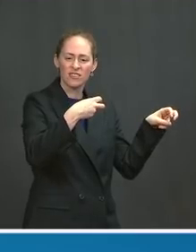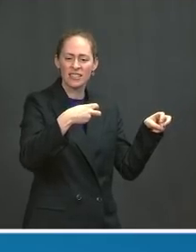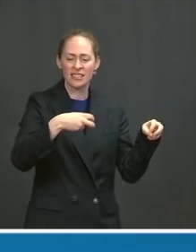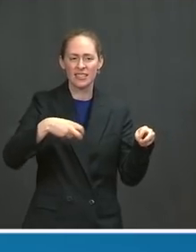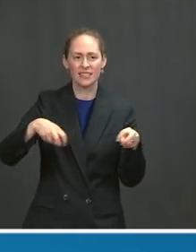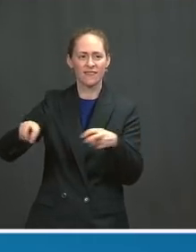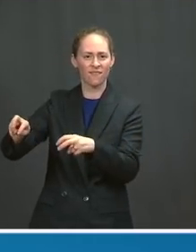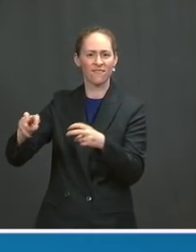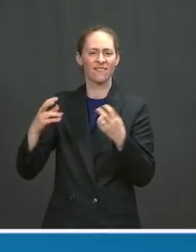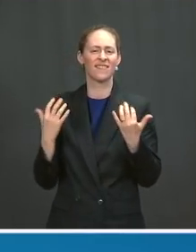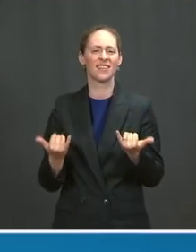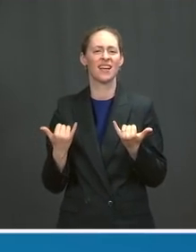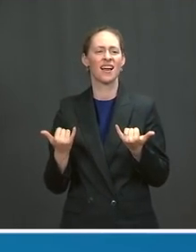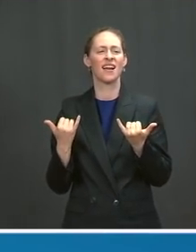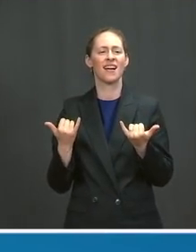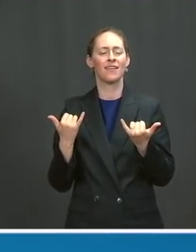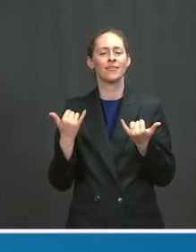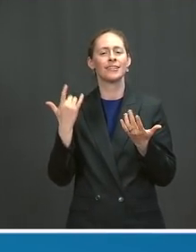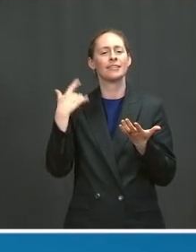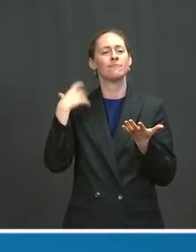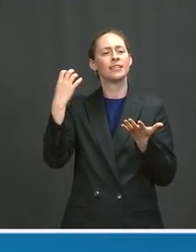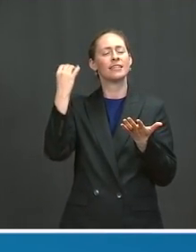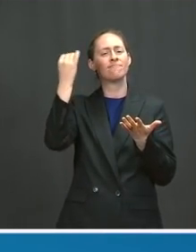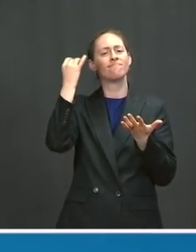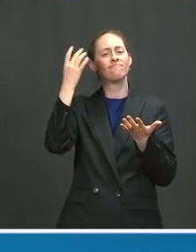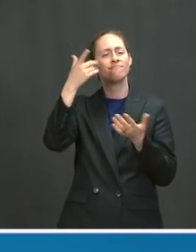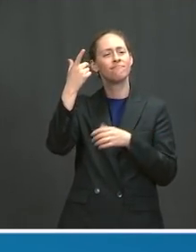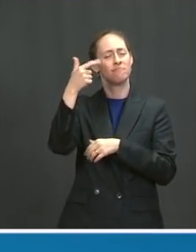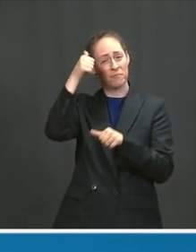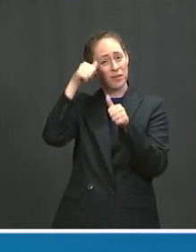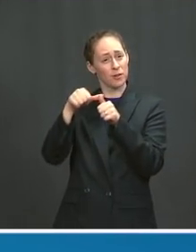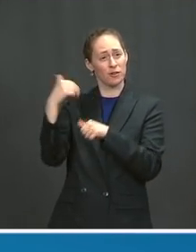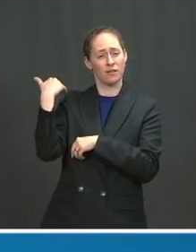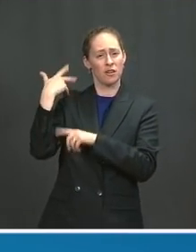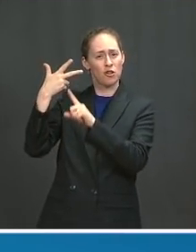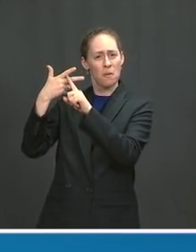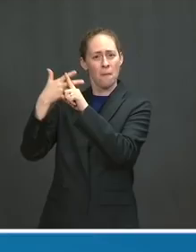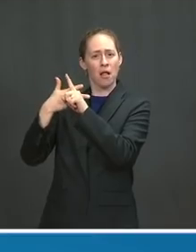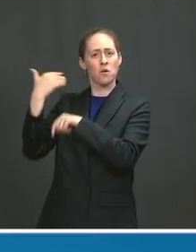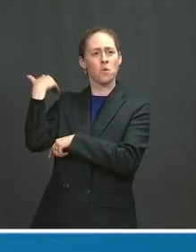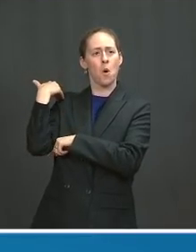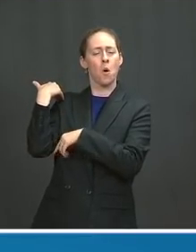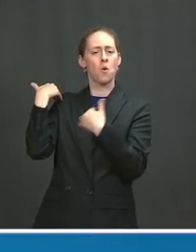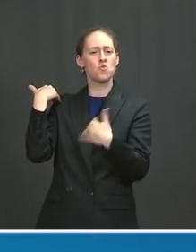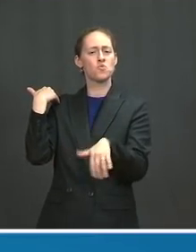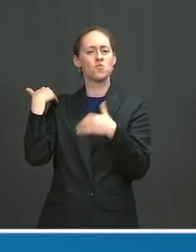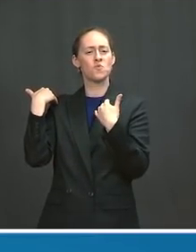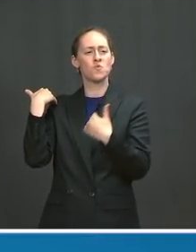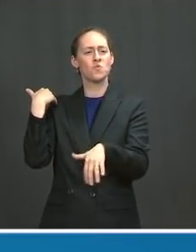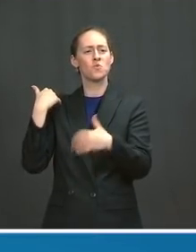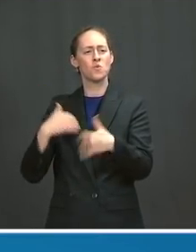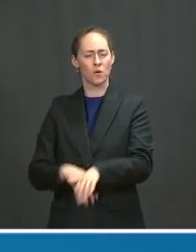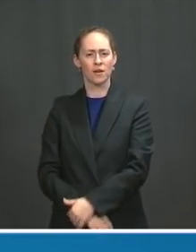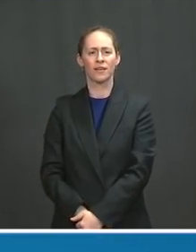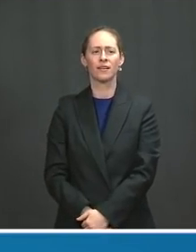and you know what I'm talking about. And look at several moments in our nation's history for perspective.